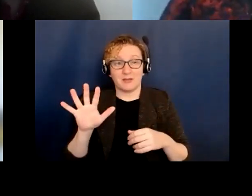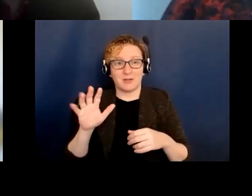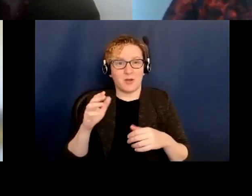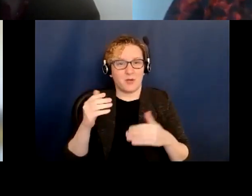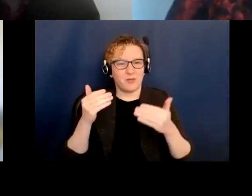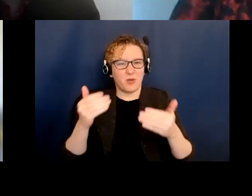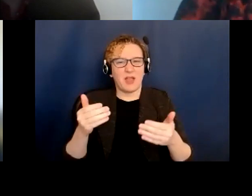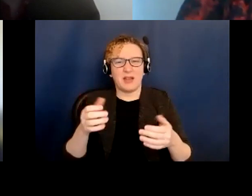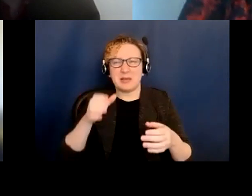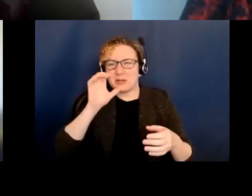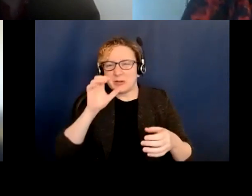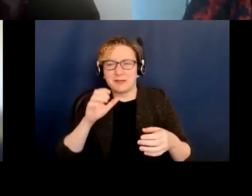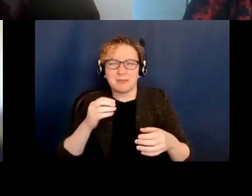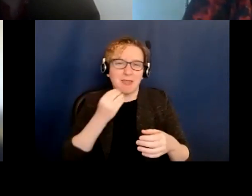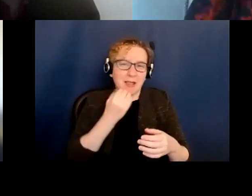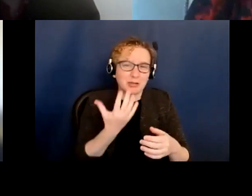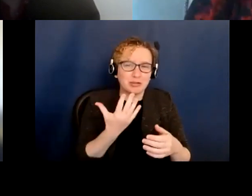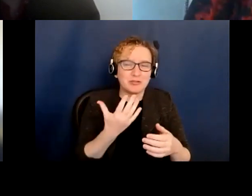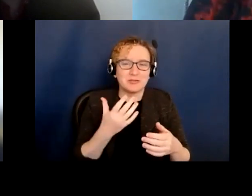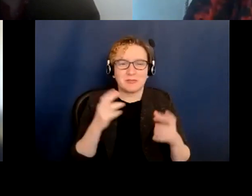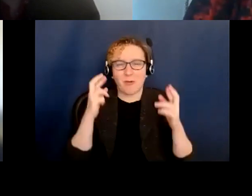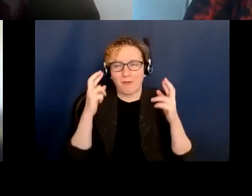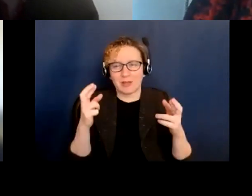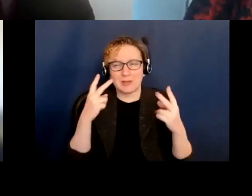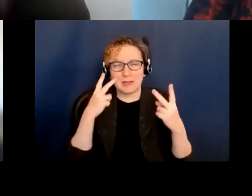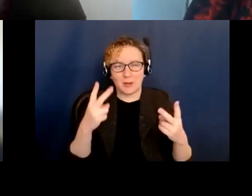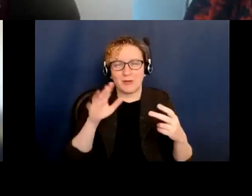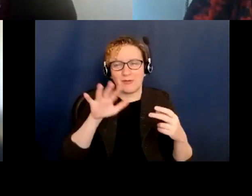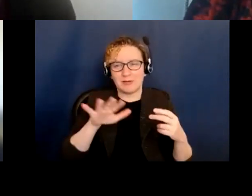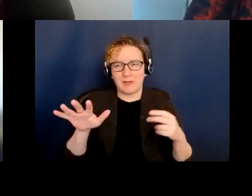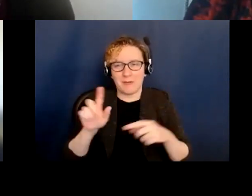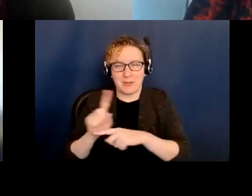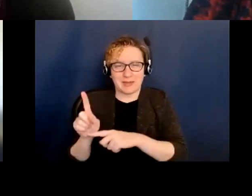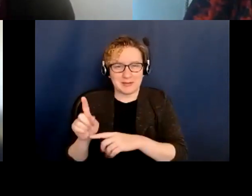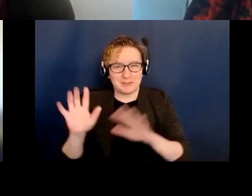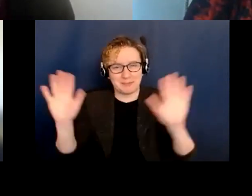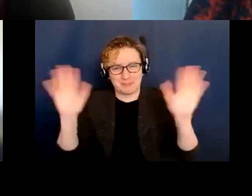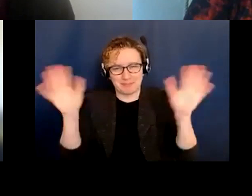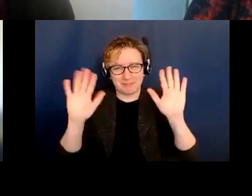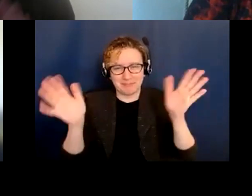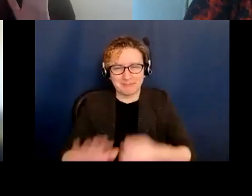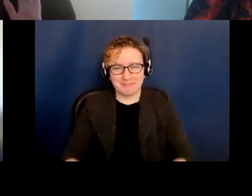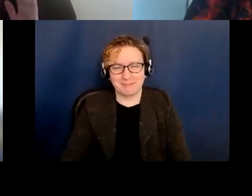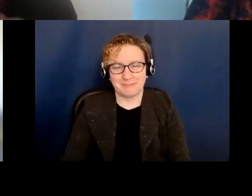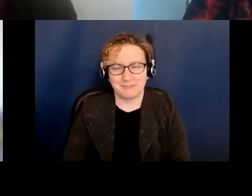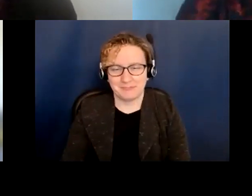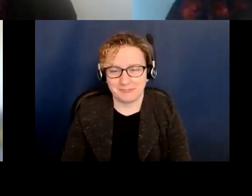get some lunch and we will see you in 55 minutes.